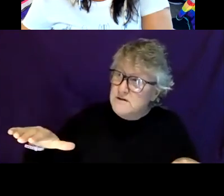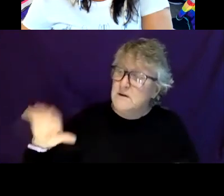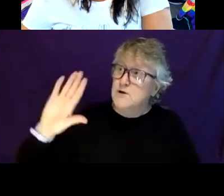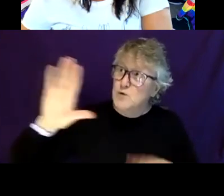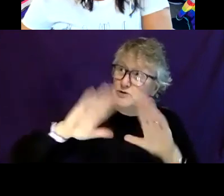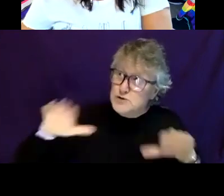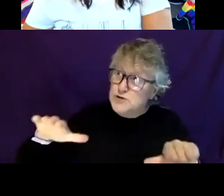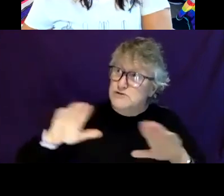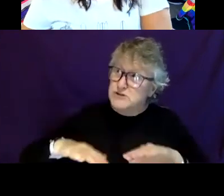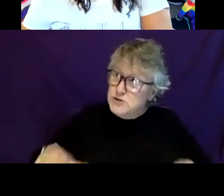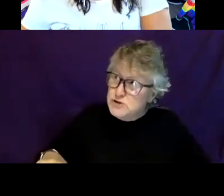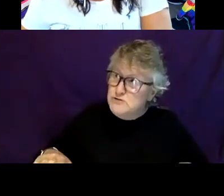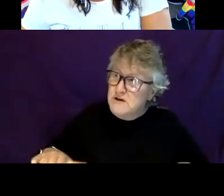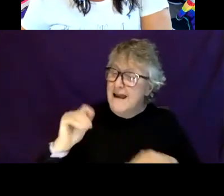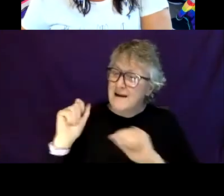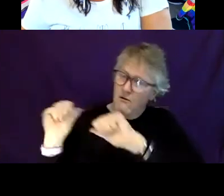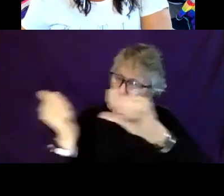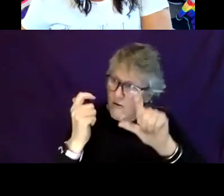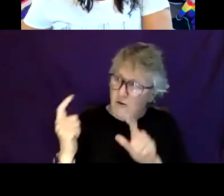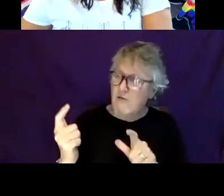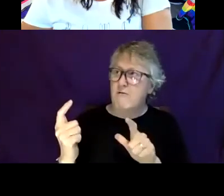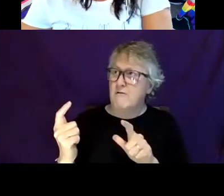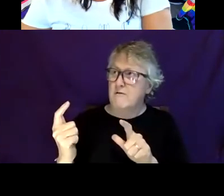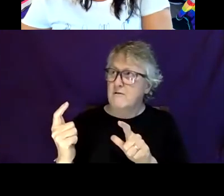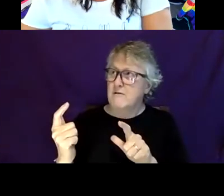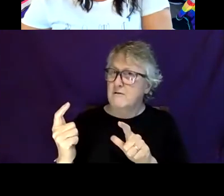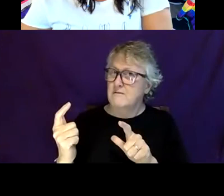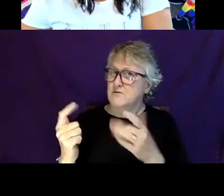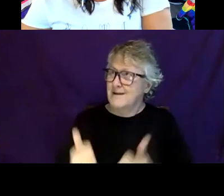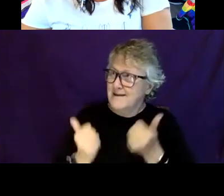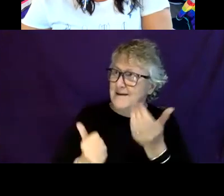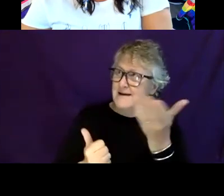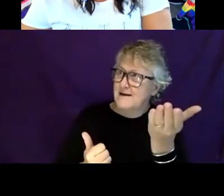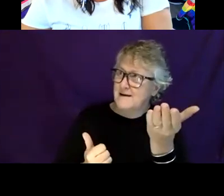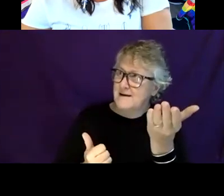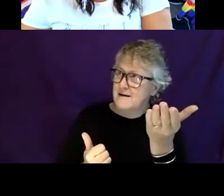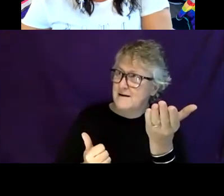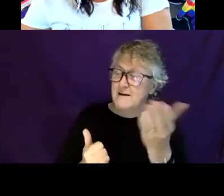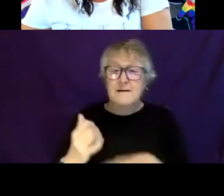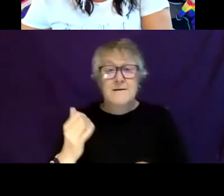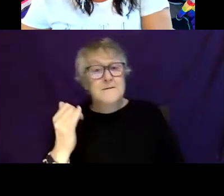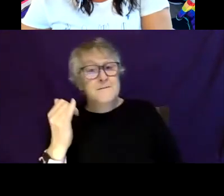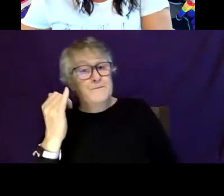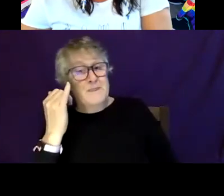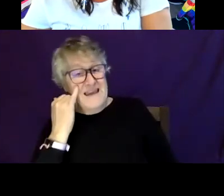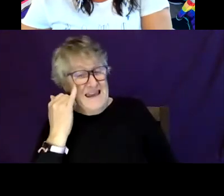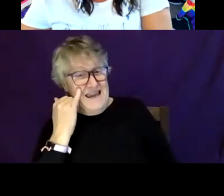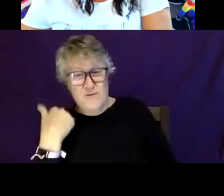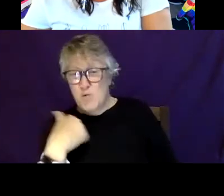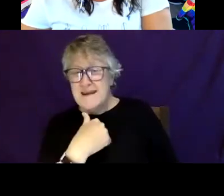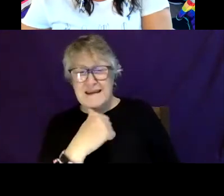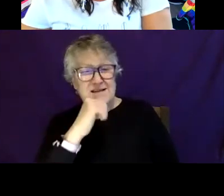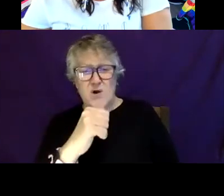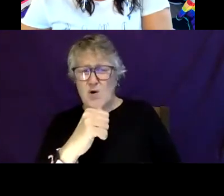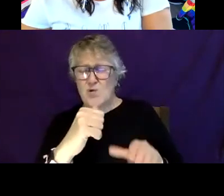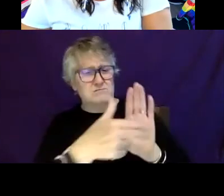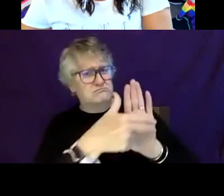And as an as a field of public health, if we don't name colonialism, settler colonialism.